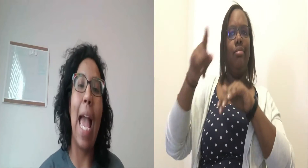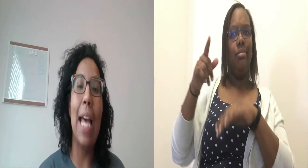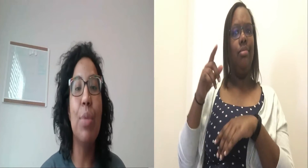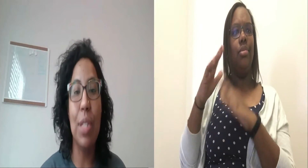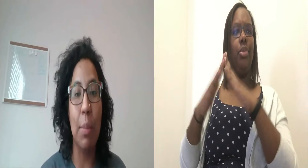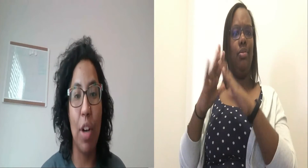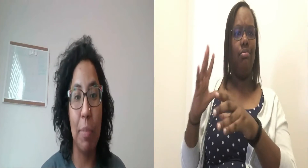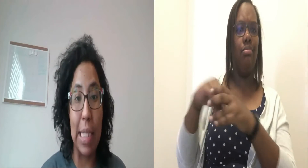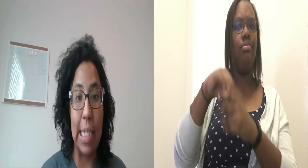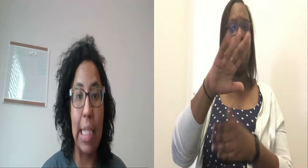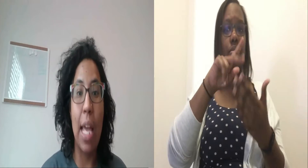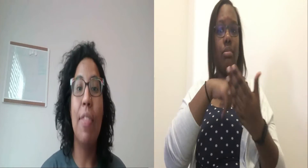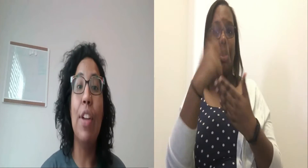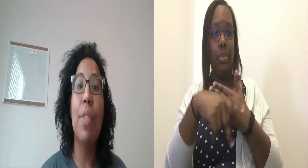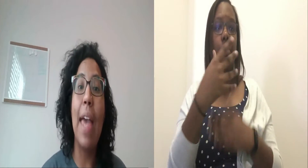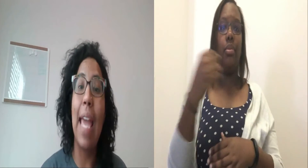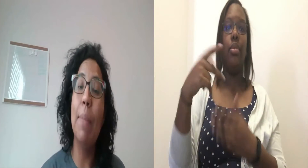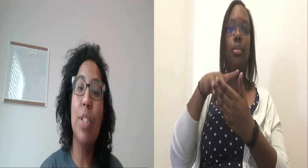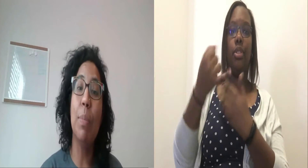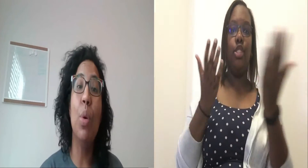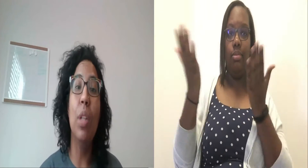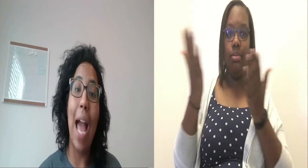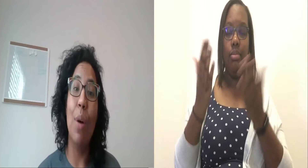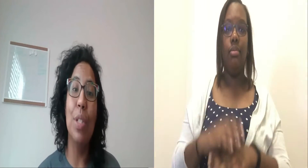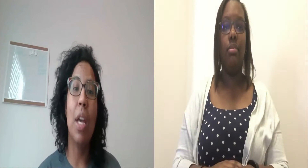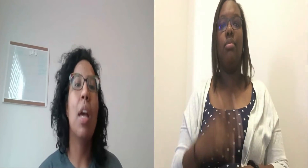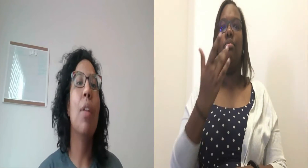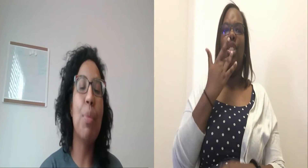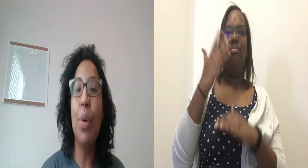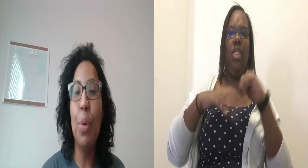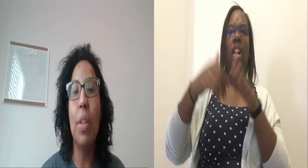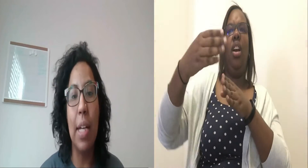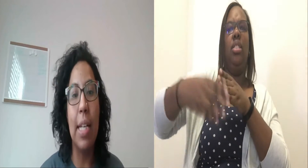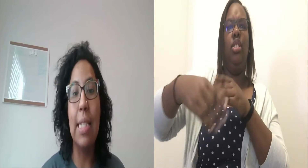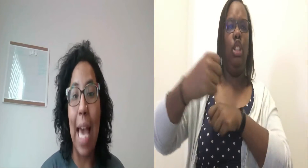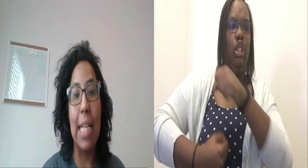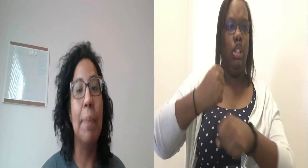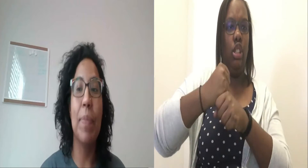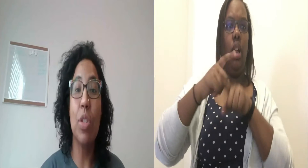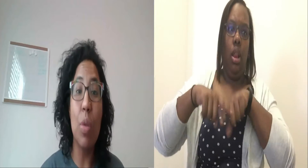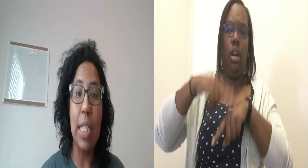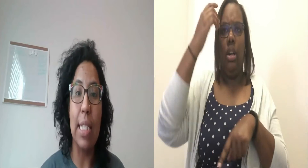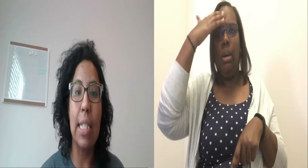as a routine part of business that you're then able to pull out through the data sources